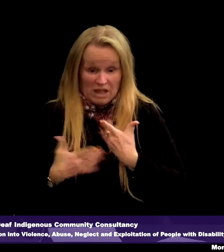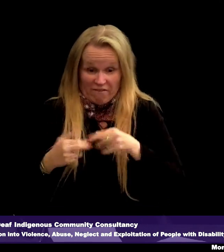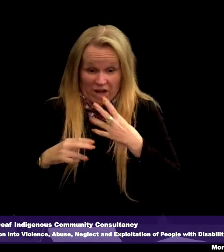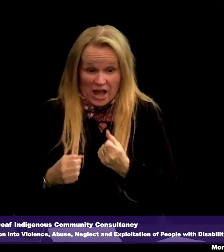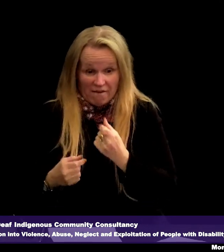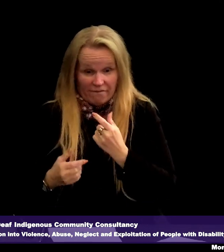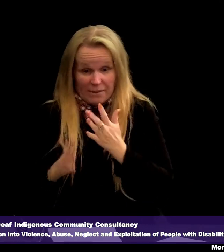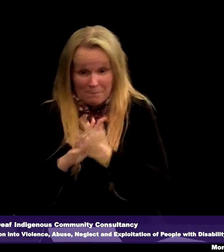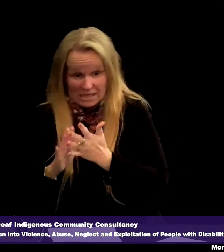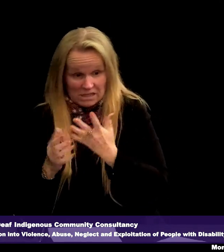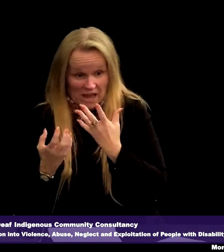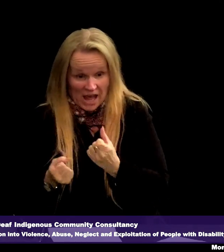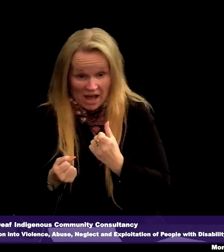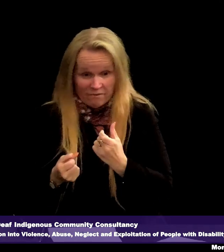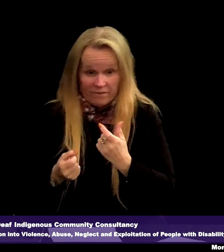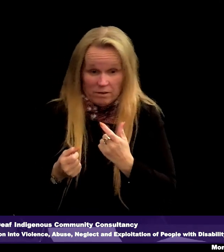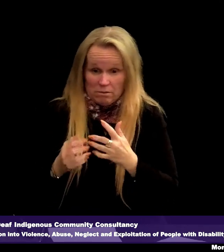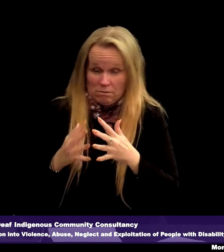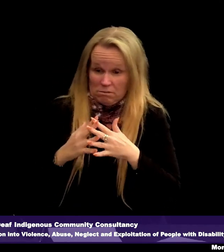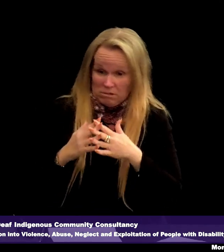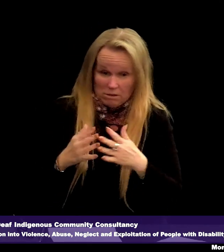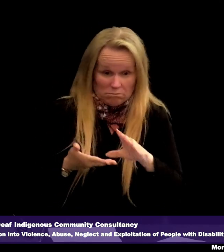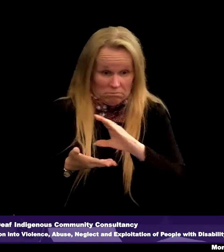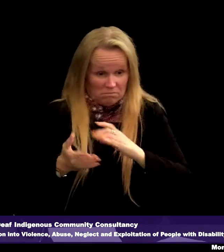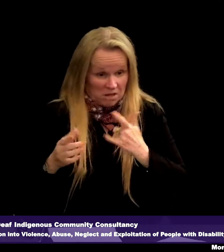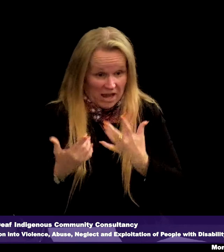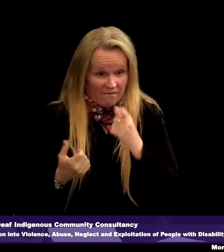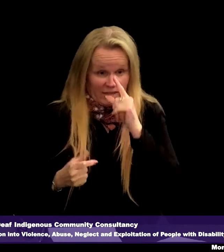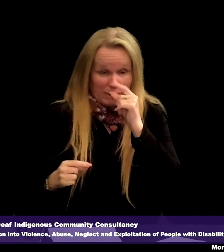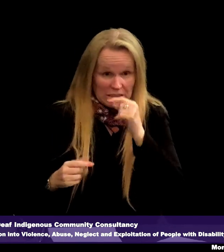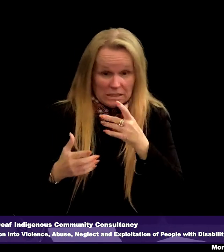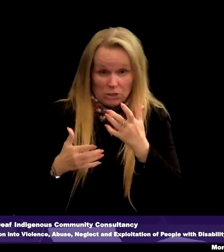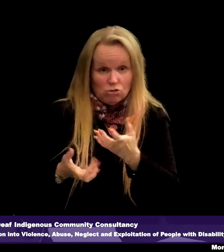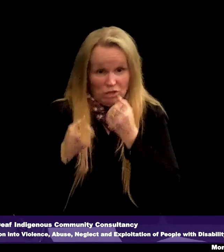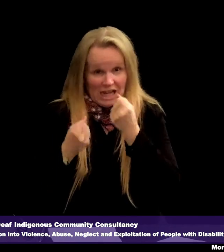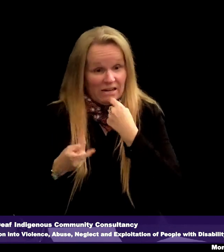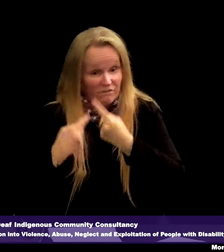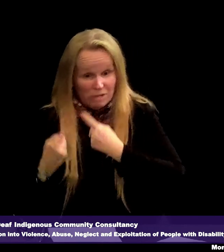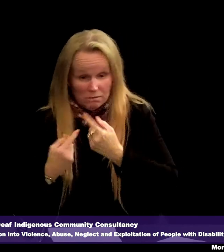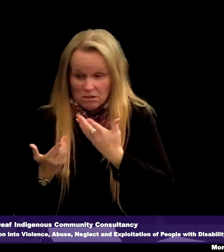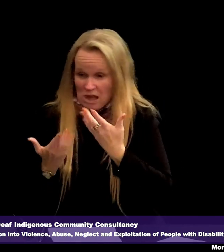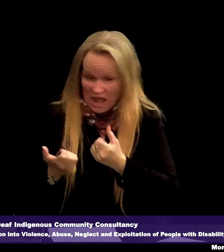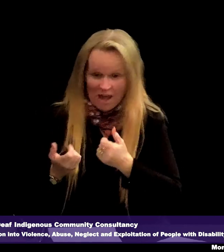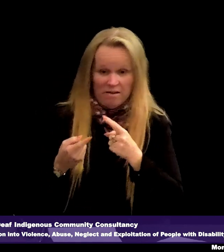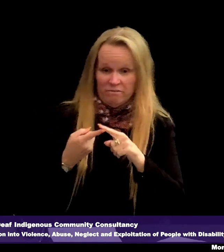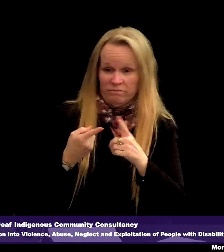If I have everything that's been afforded to me, if I have funding, I'm able to access